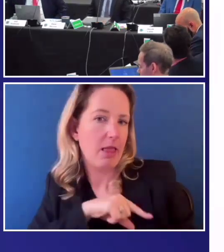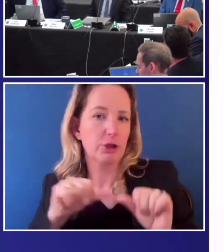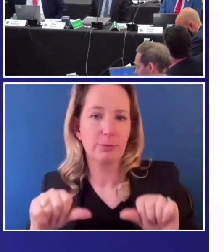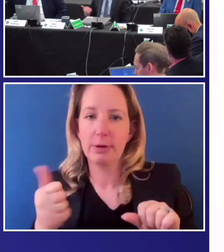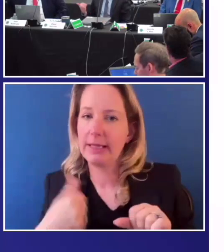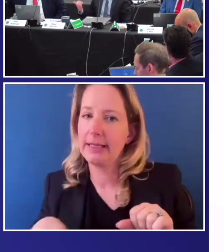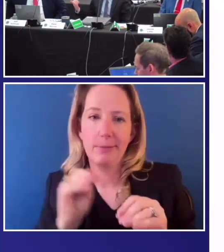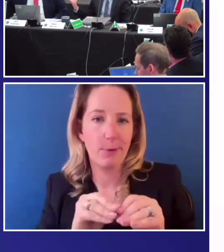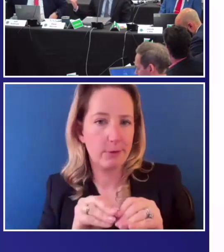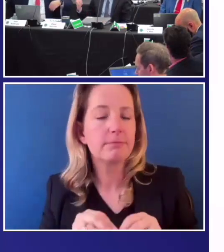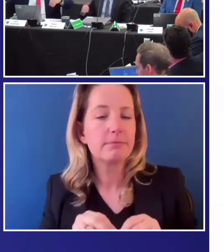Thank you. Jeff?